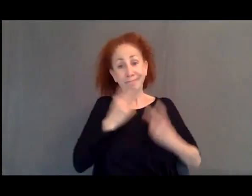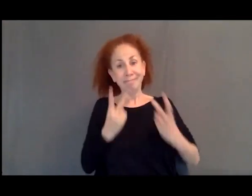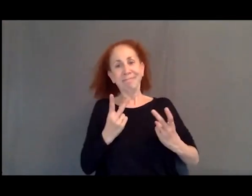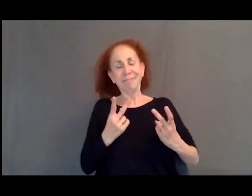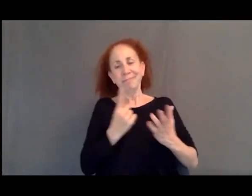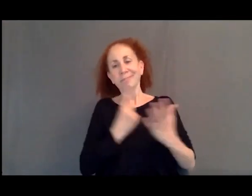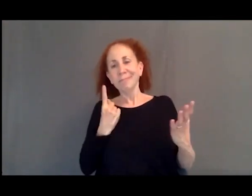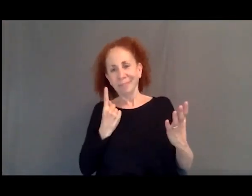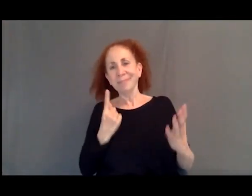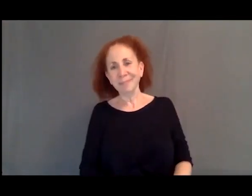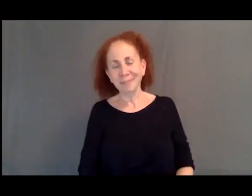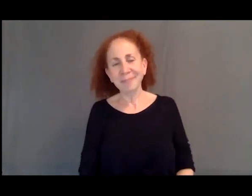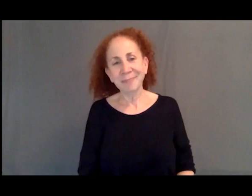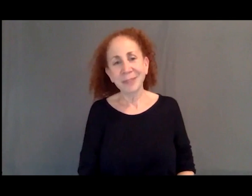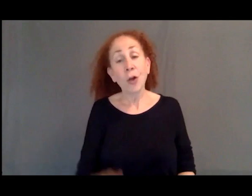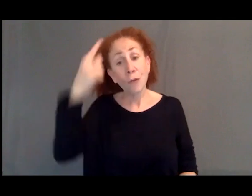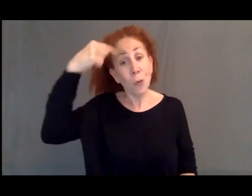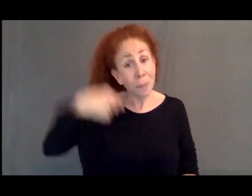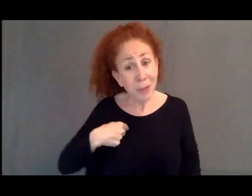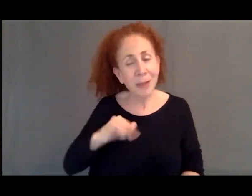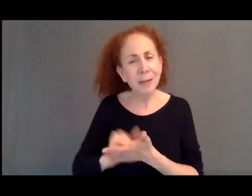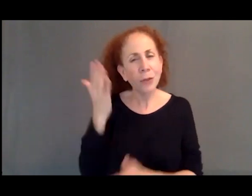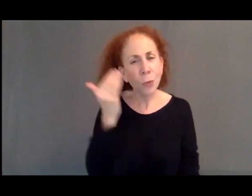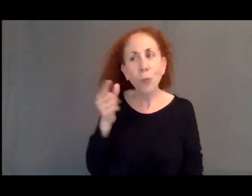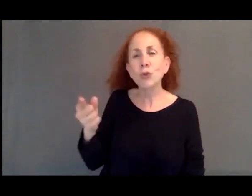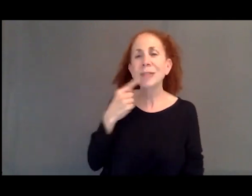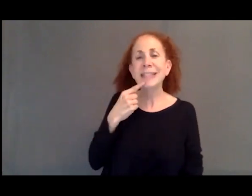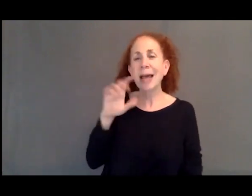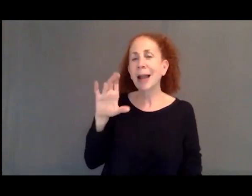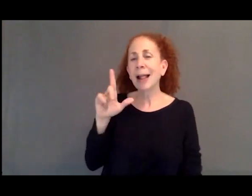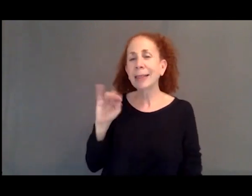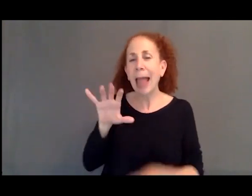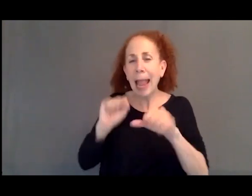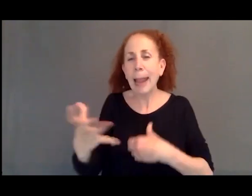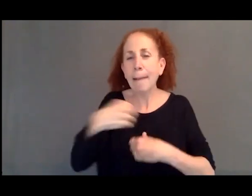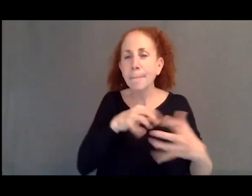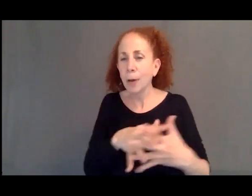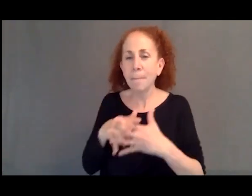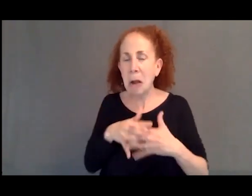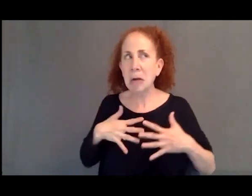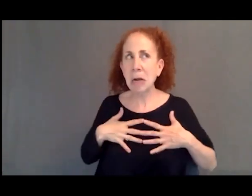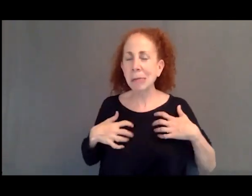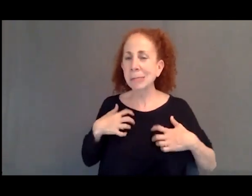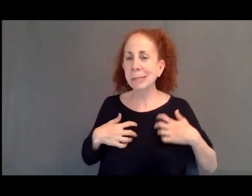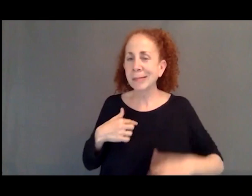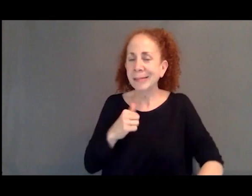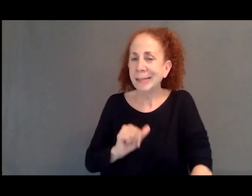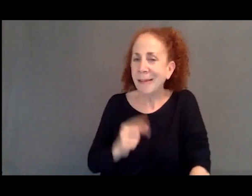So that's why, for me, when you said claiming America, it's a very ambivalent thing to say, for me.